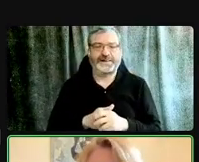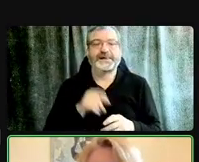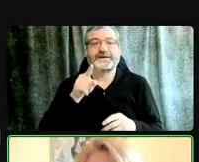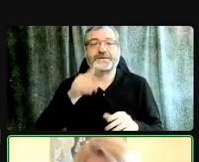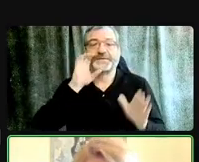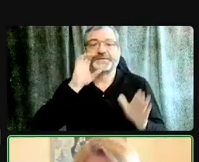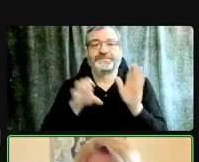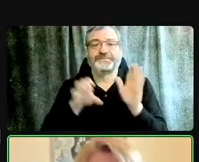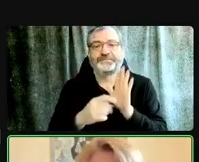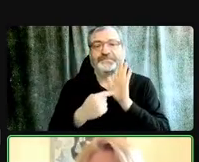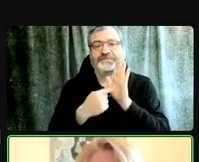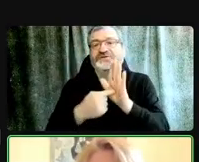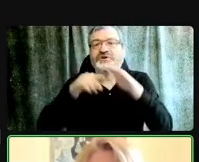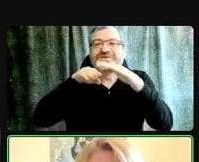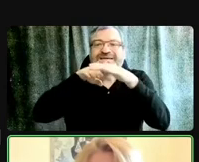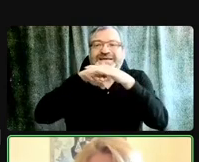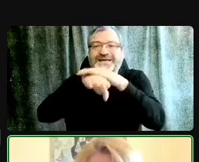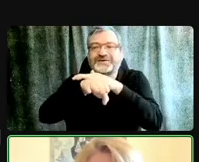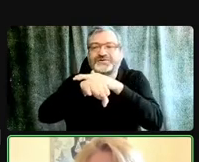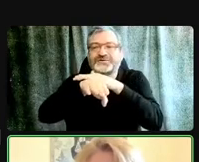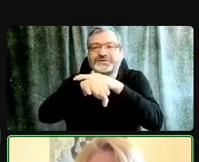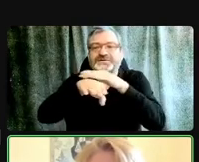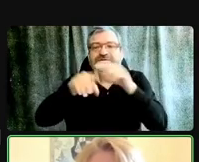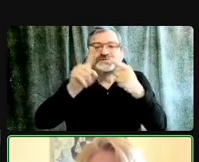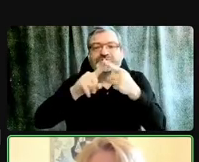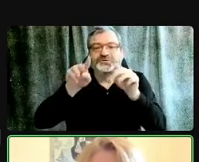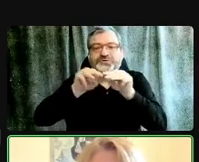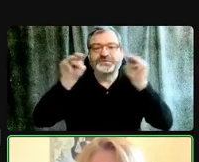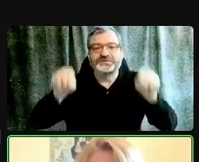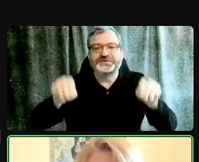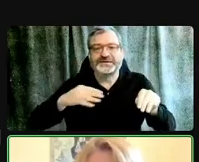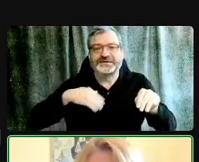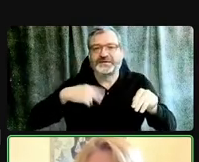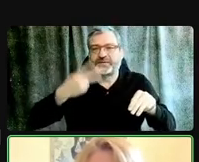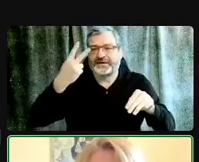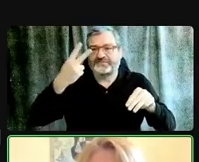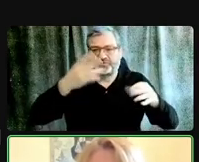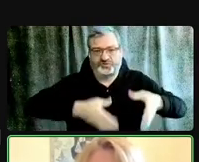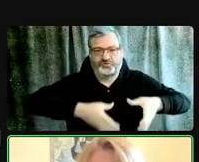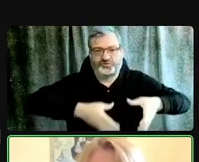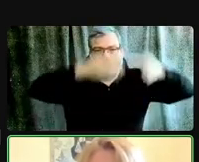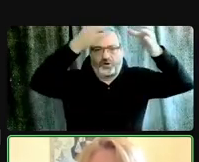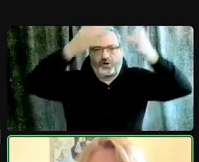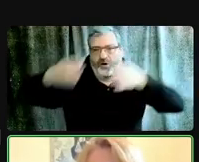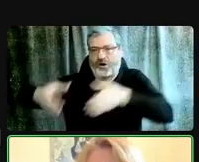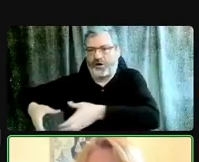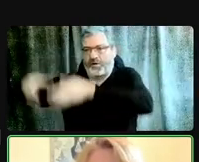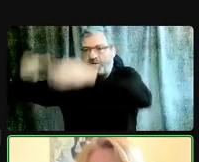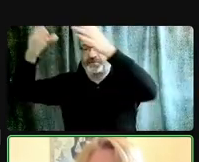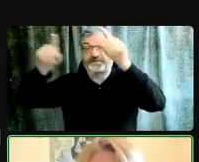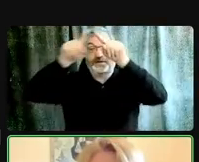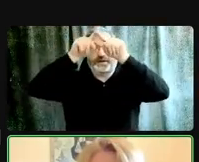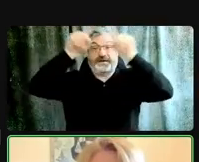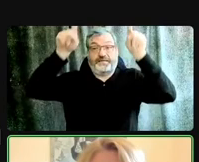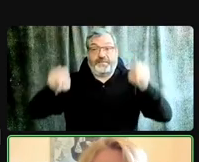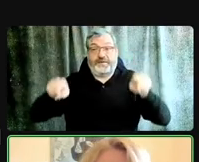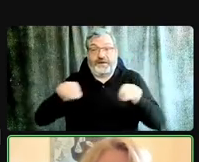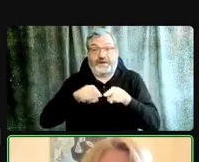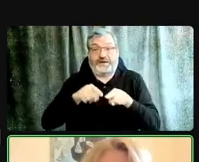to our Museum, two columns and one of our big banners that said, we will get through this together.